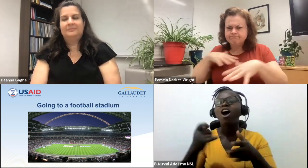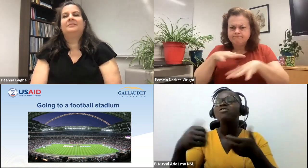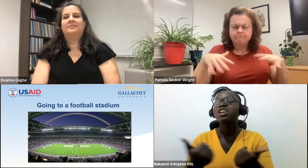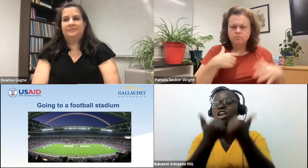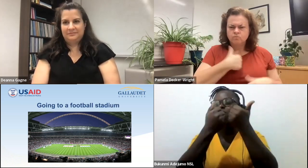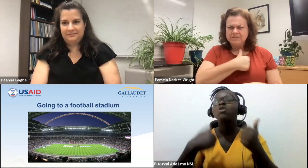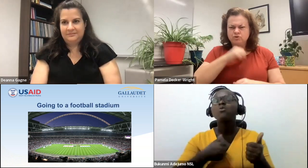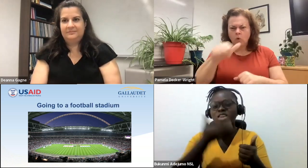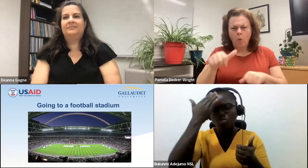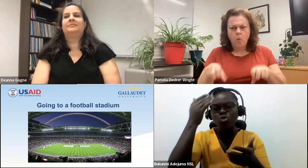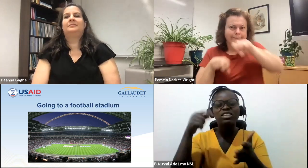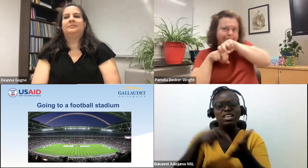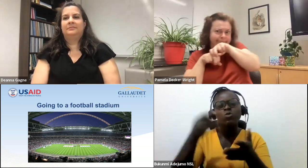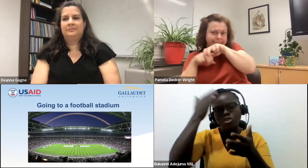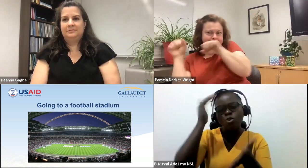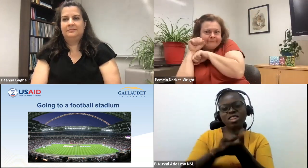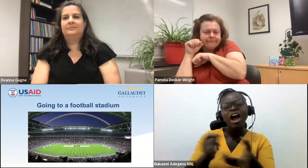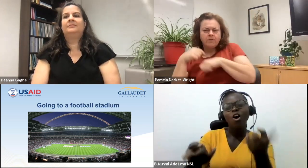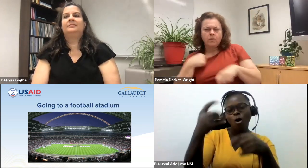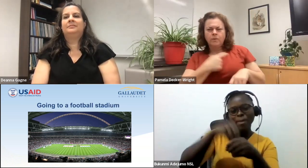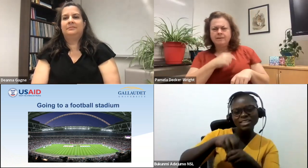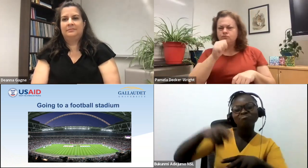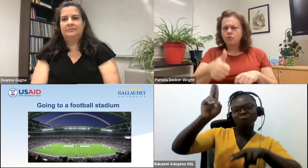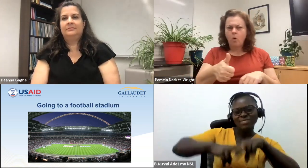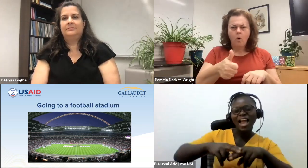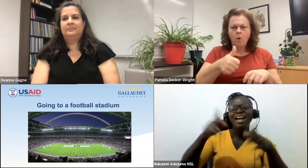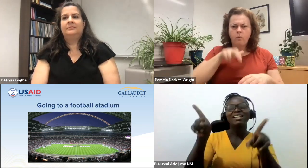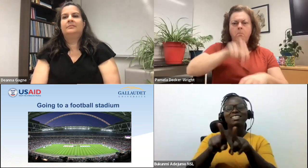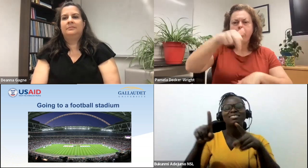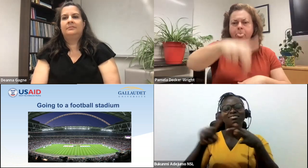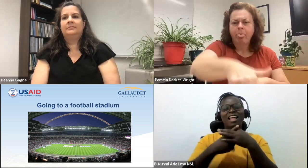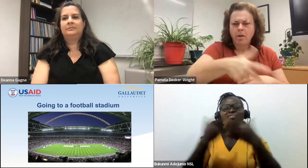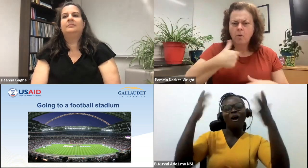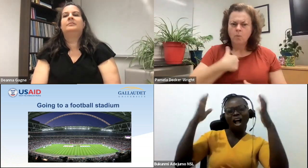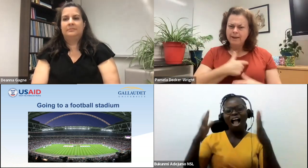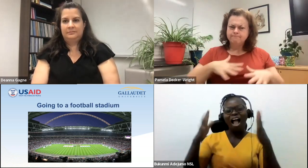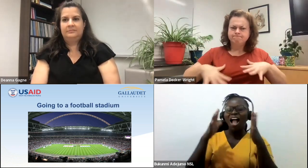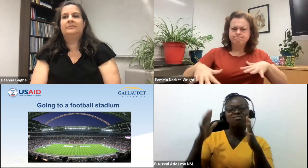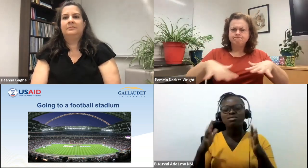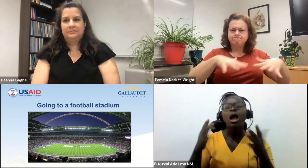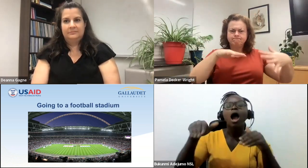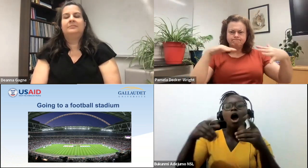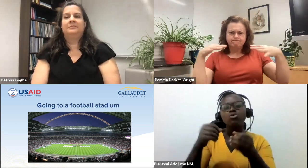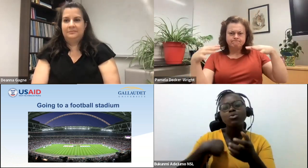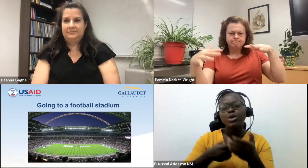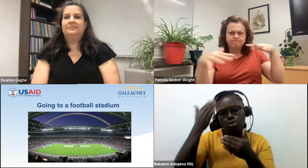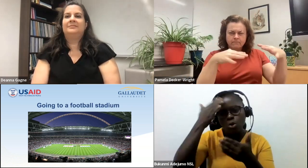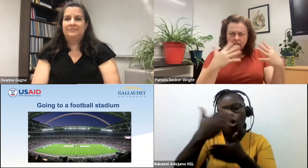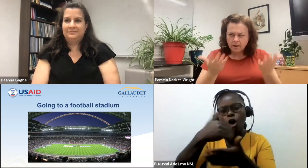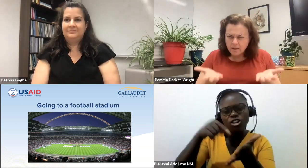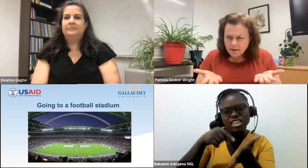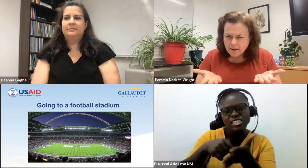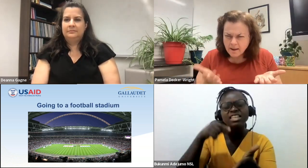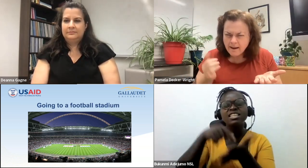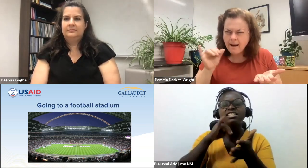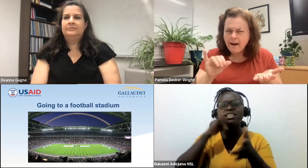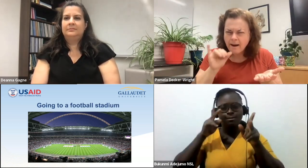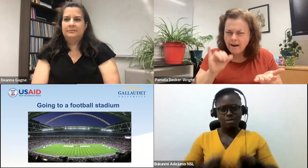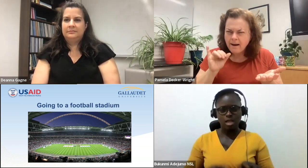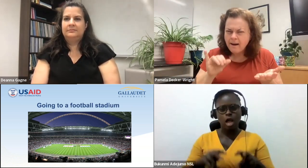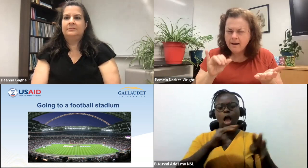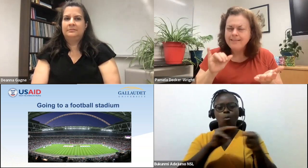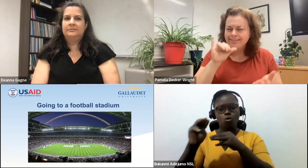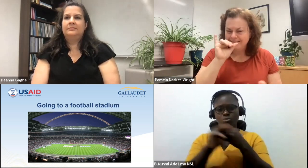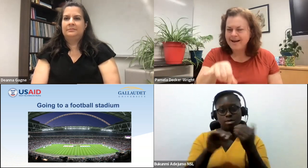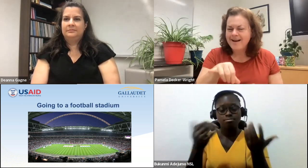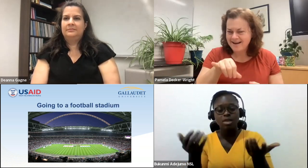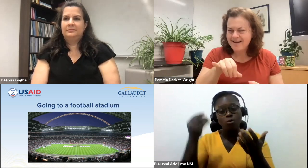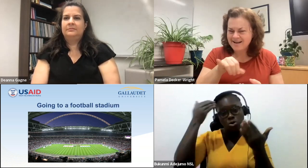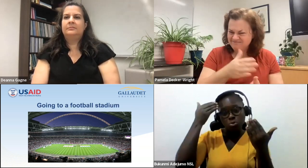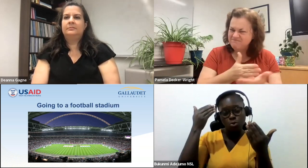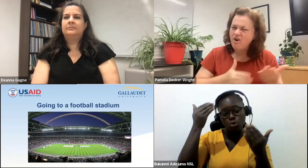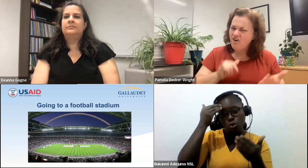This is physical movement or seating? We know not to like, lean over into the person sitting next to us. We know which areas we're supposed to walk up and down the stairs, not walk through all of the audience members.